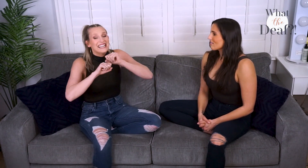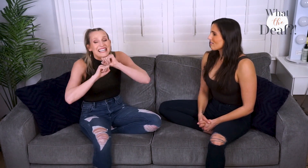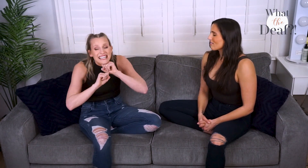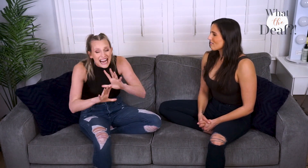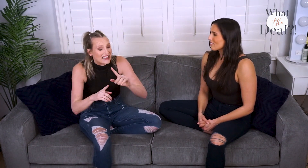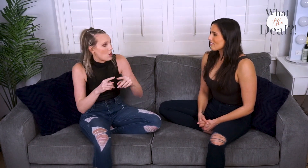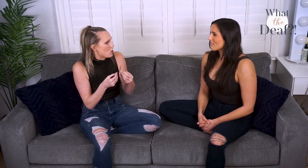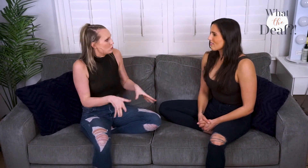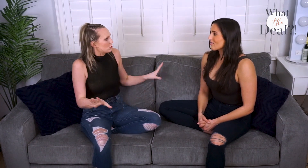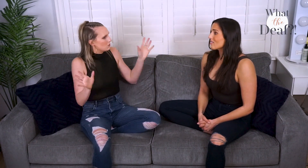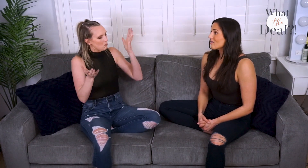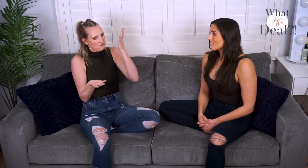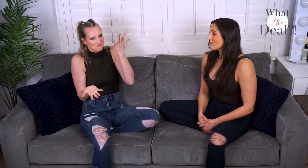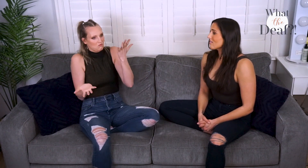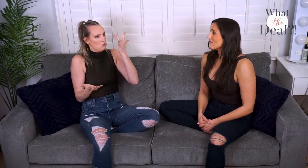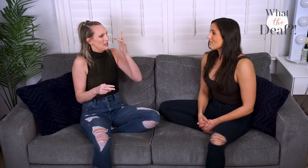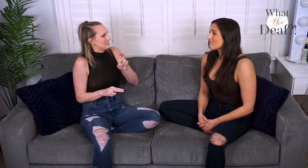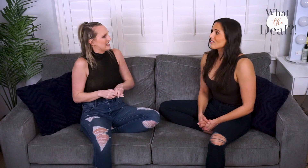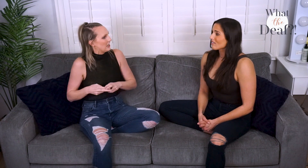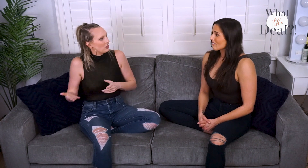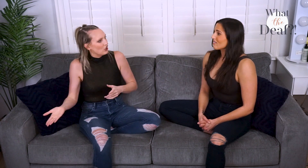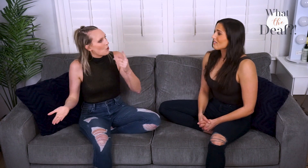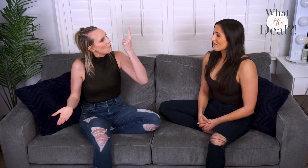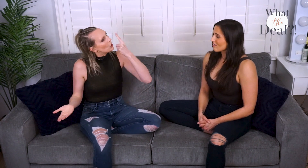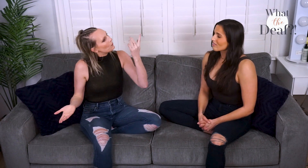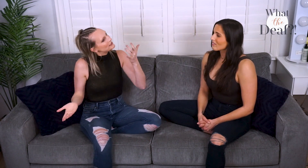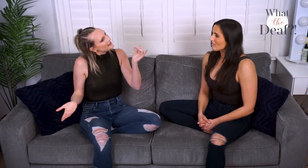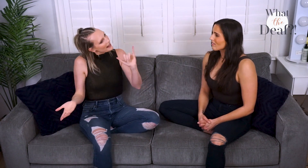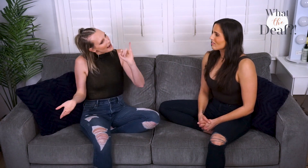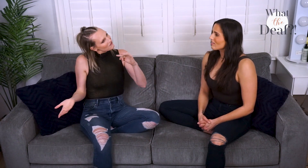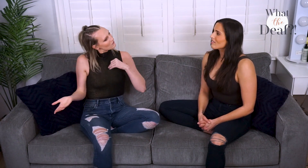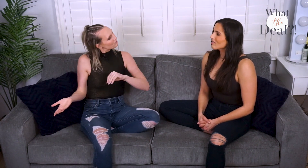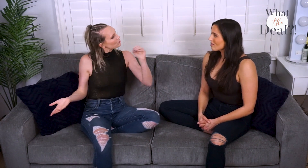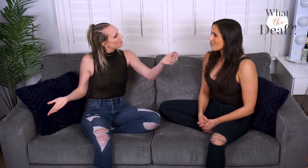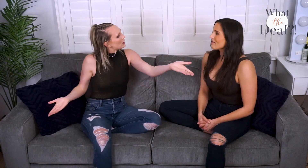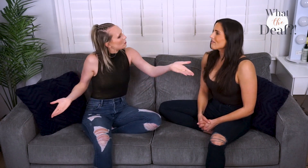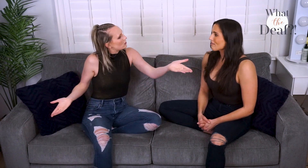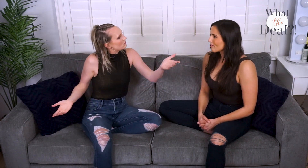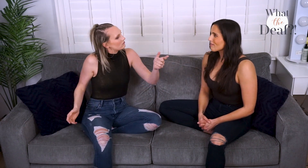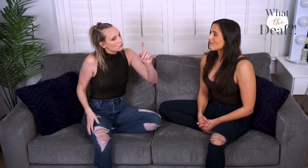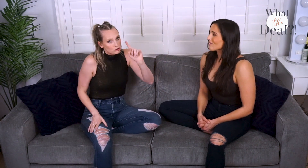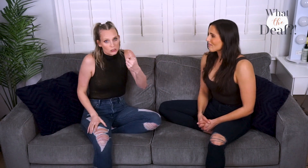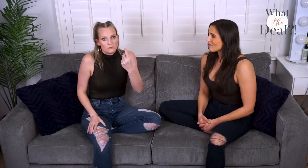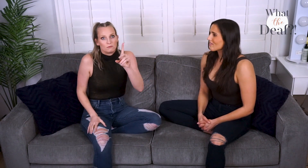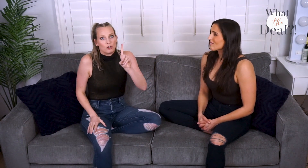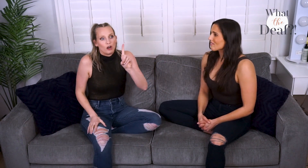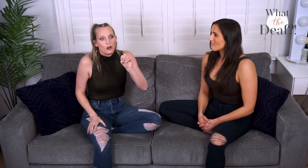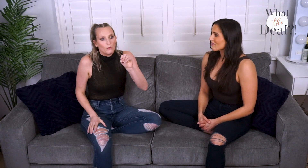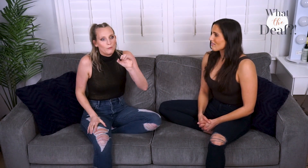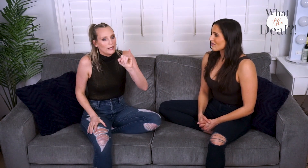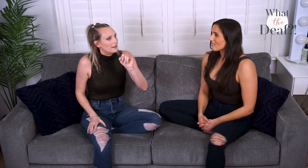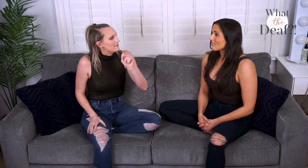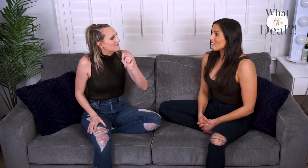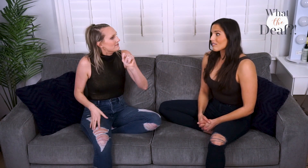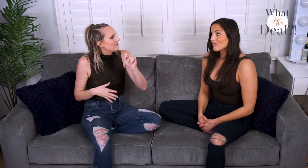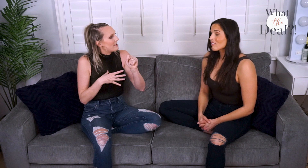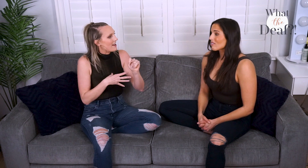when I have nothing to lose, why just sit there wondering what it would be like if I moved there? Just do it,